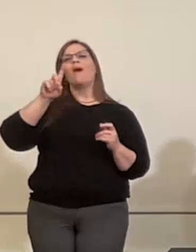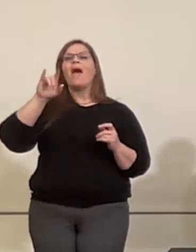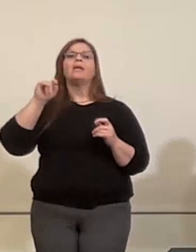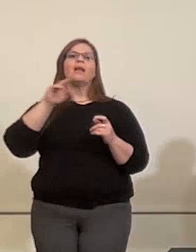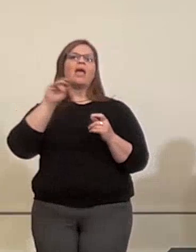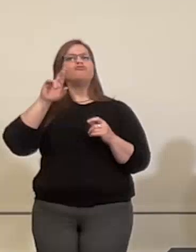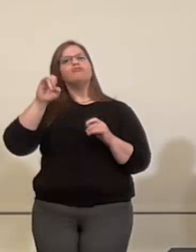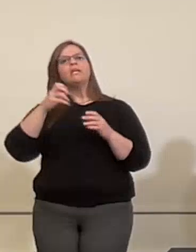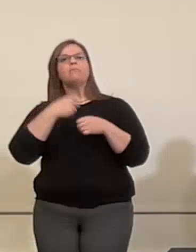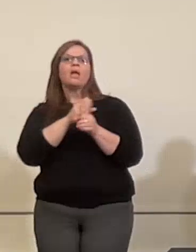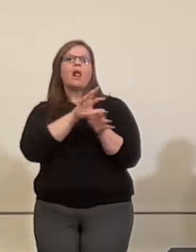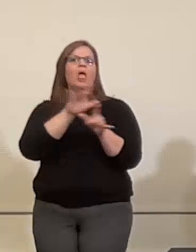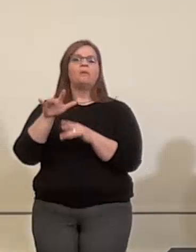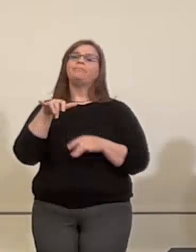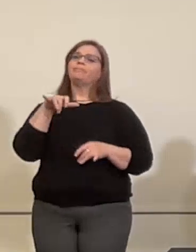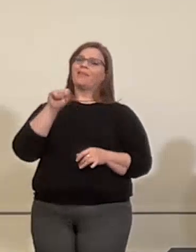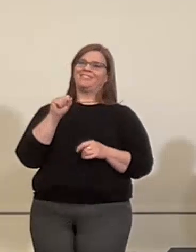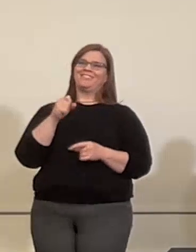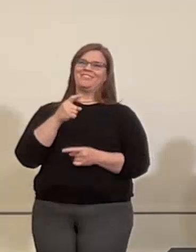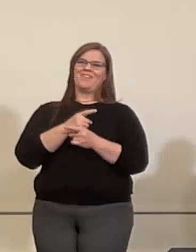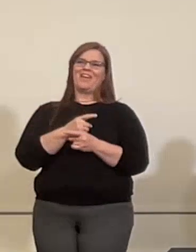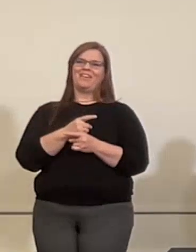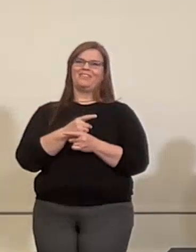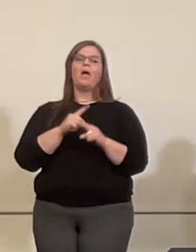It doesn't need to be perfect to be a hell of a lot better.